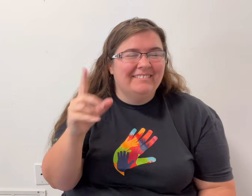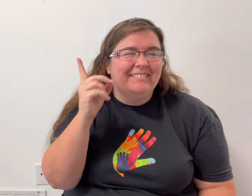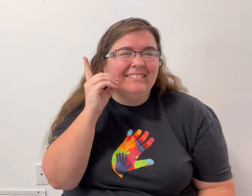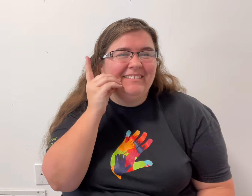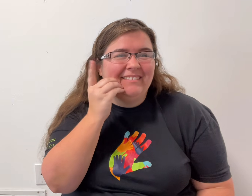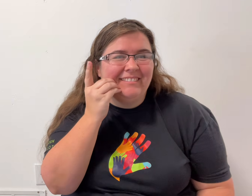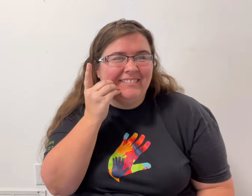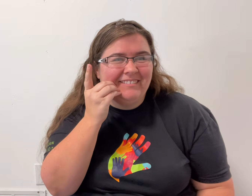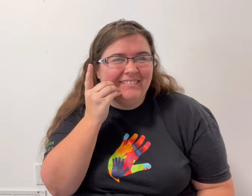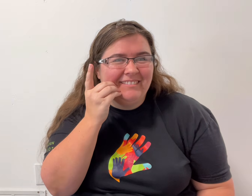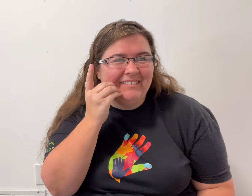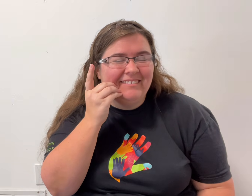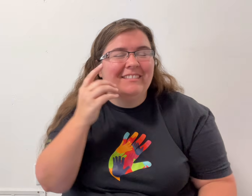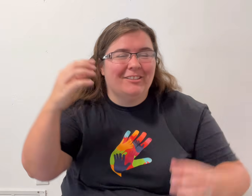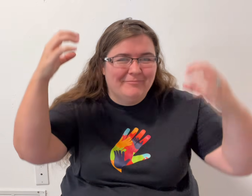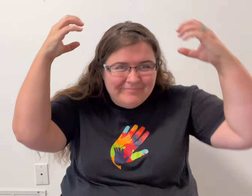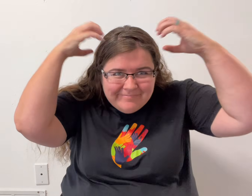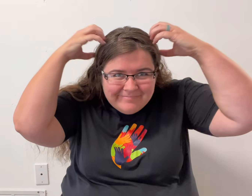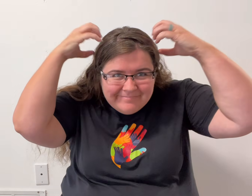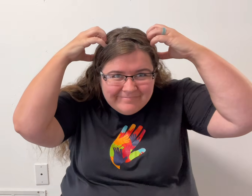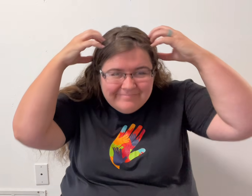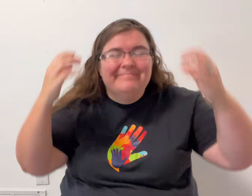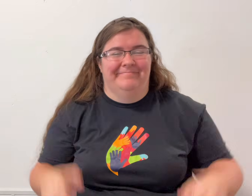DISNEY (2 ways to sign it)